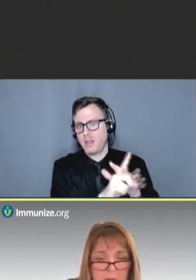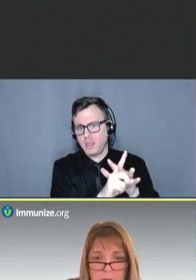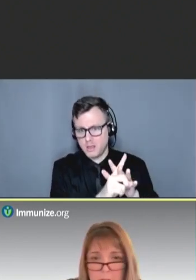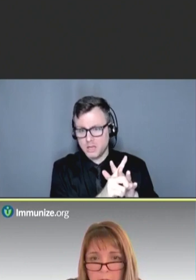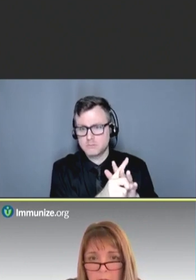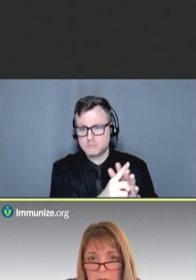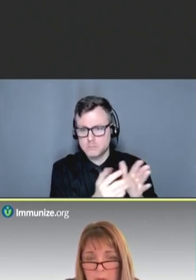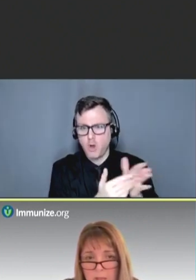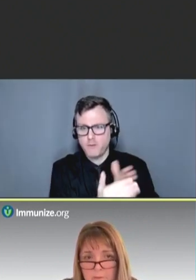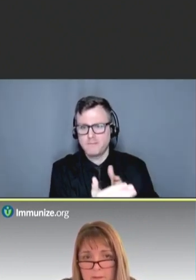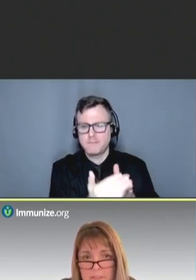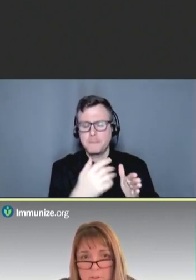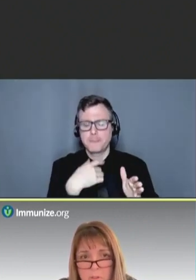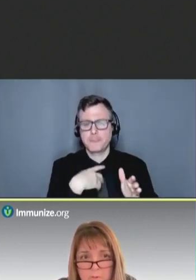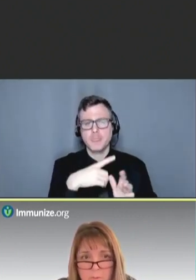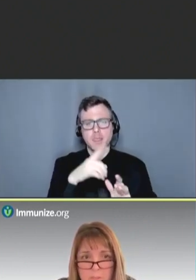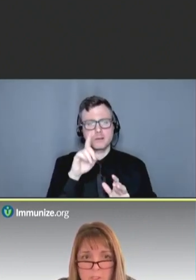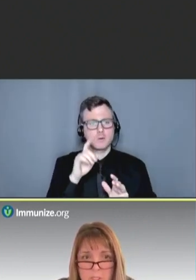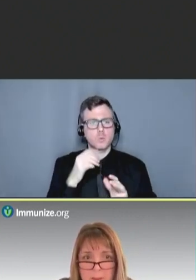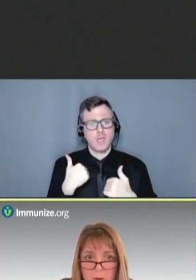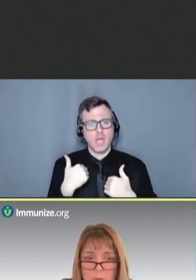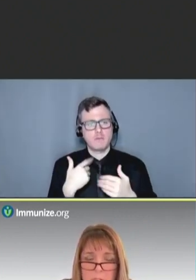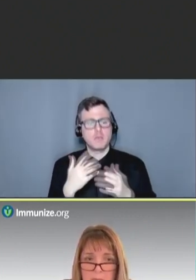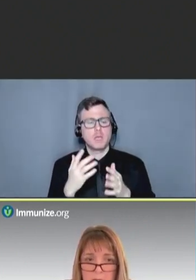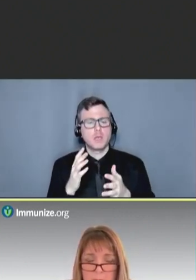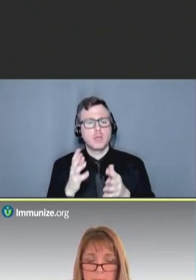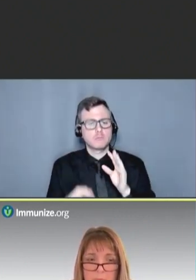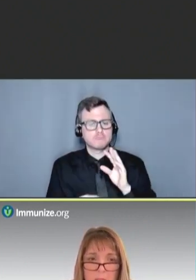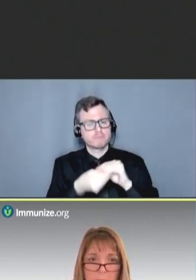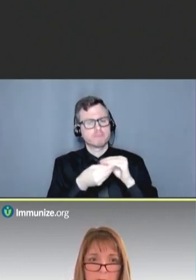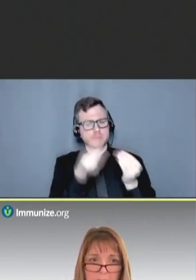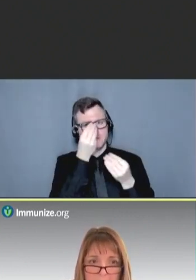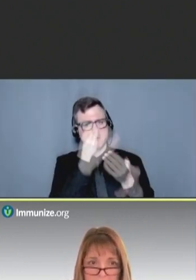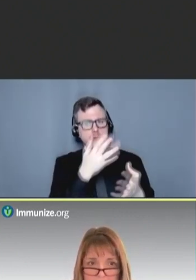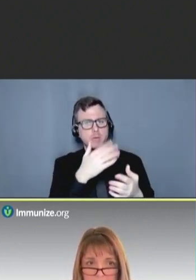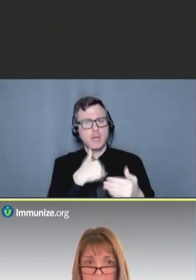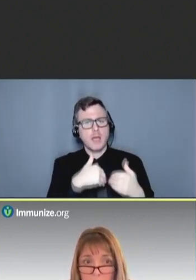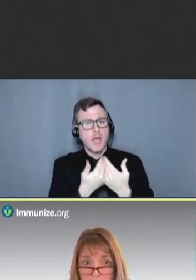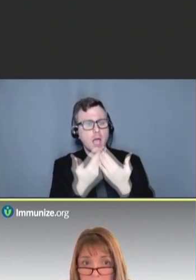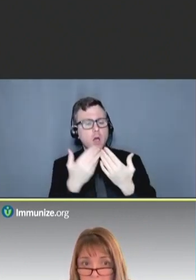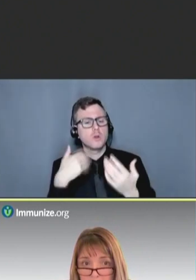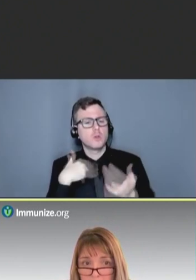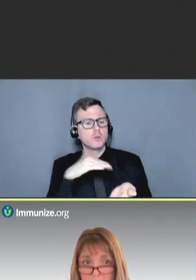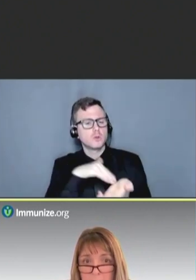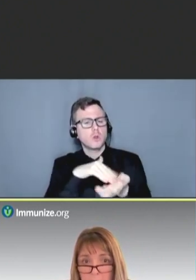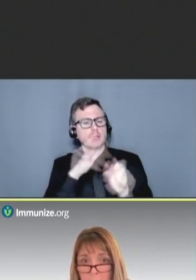And so, we have additional information about how providers can avoid billing and coding